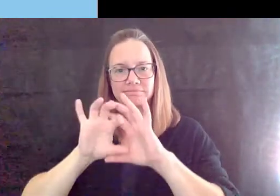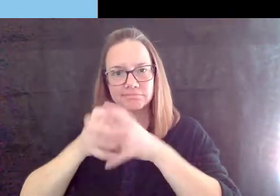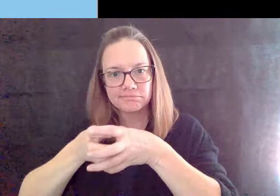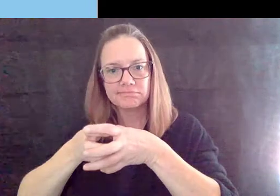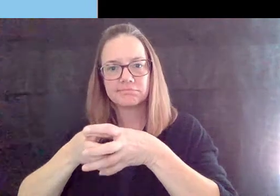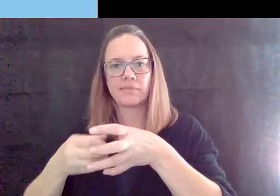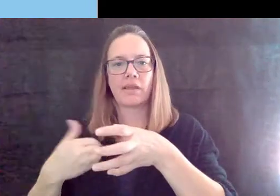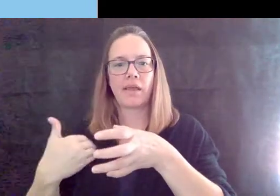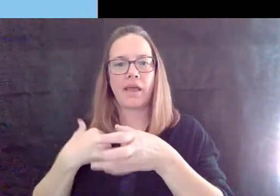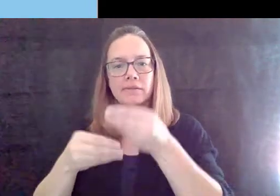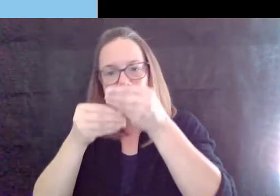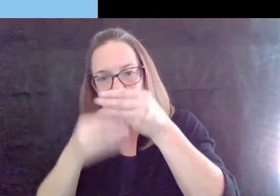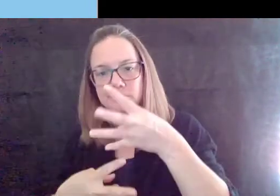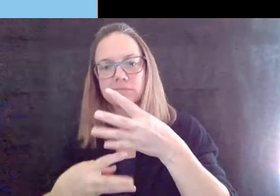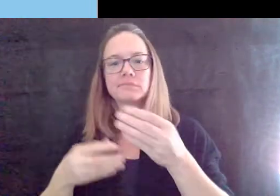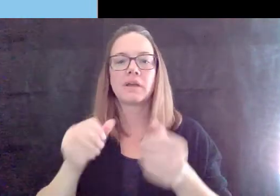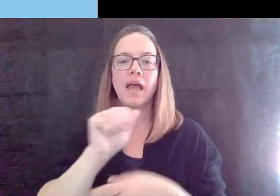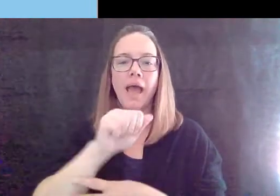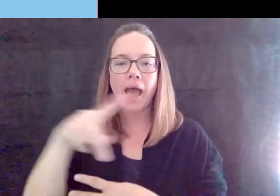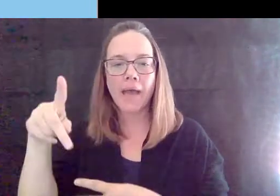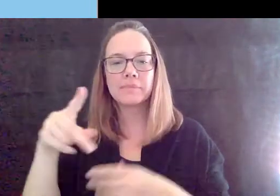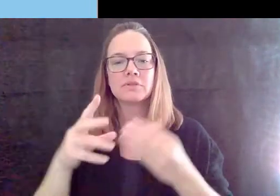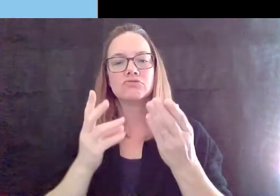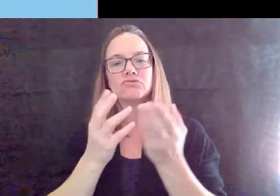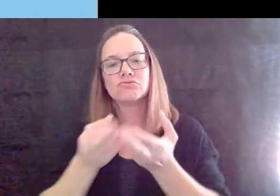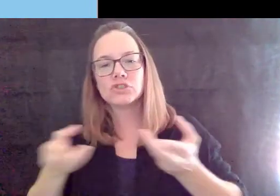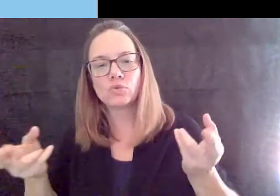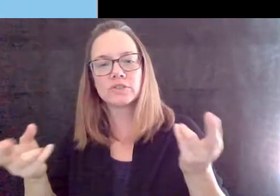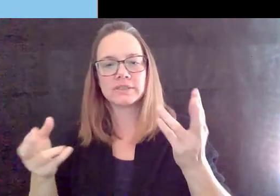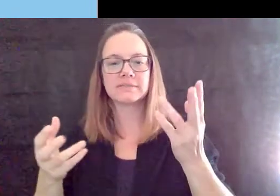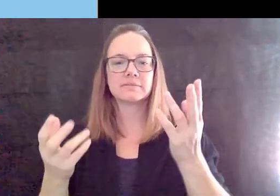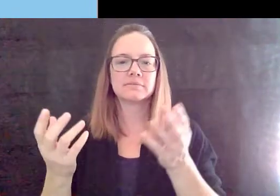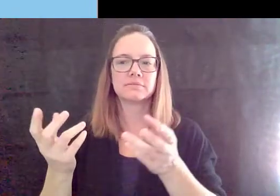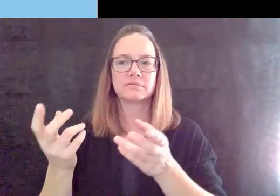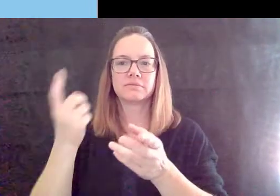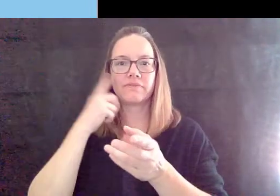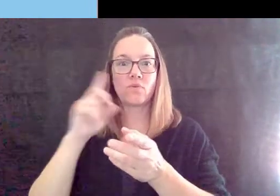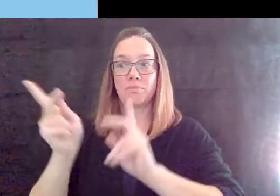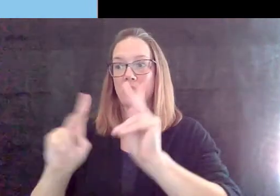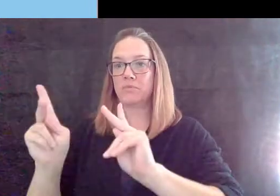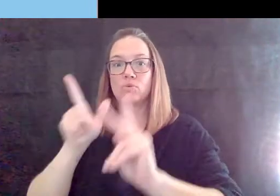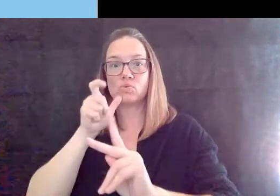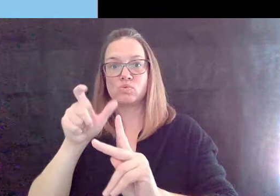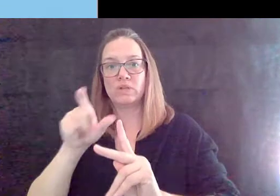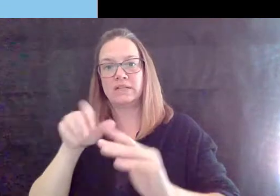contains these applications and these resources that we think will be a gateway for people coming